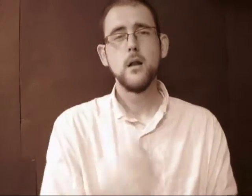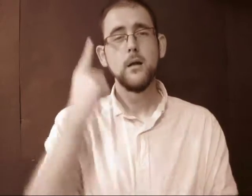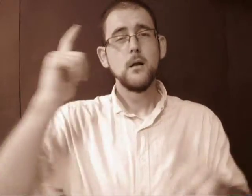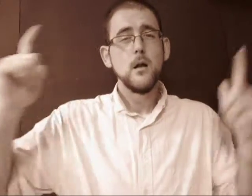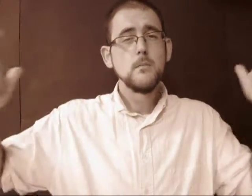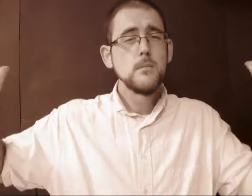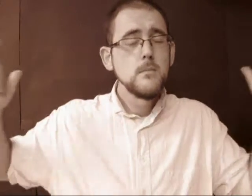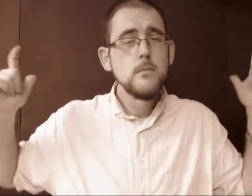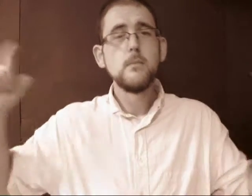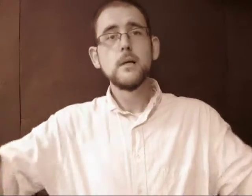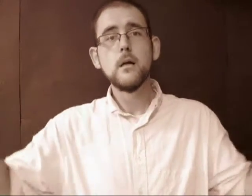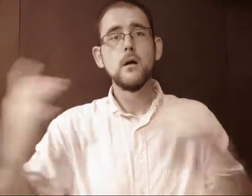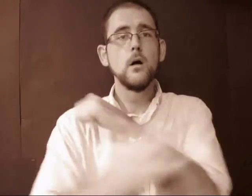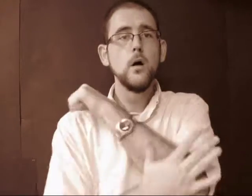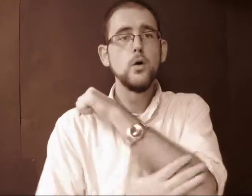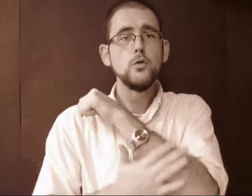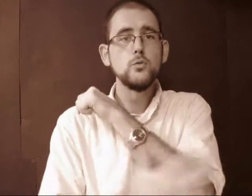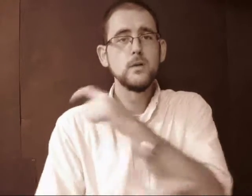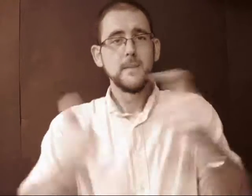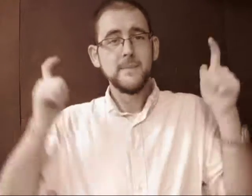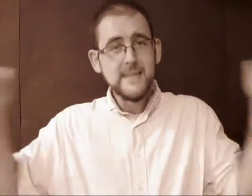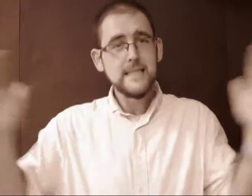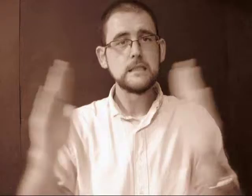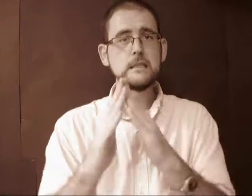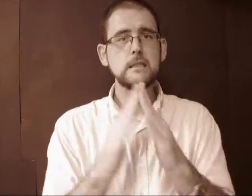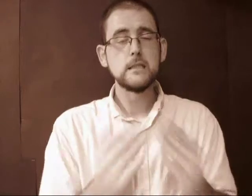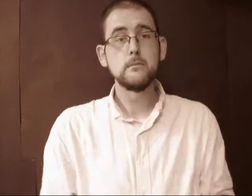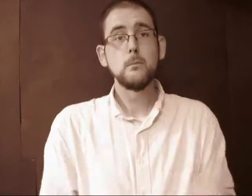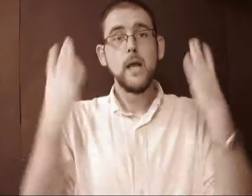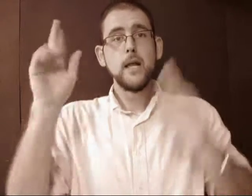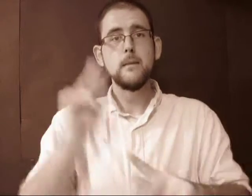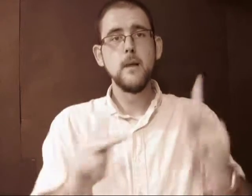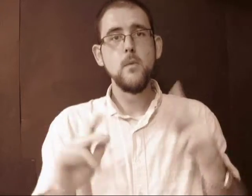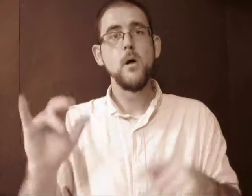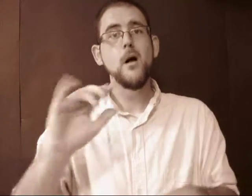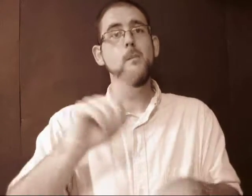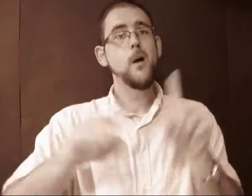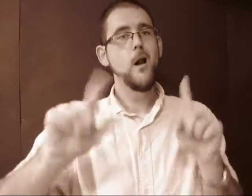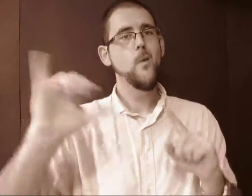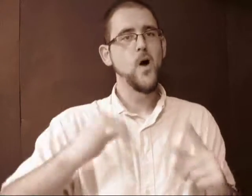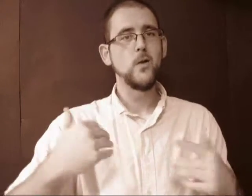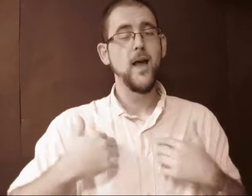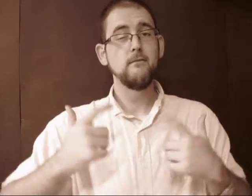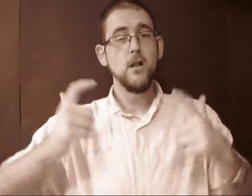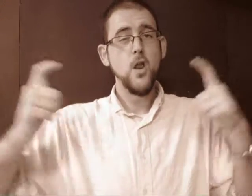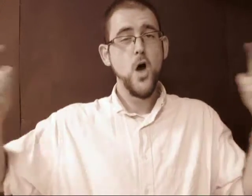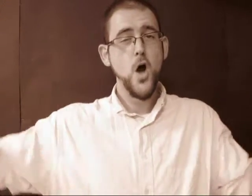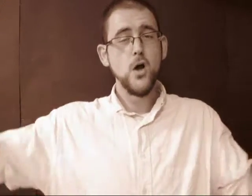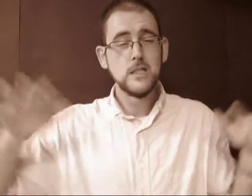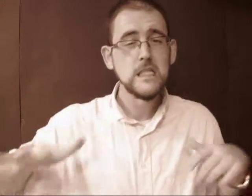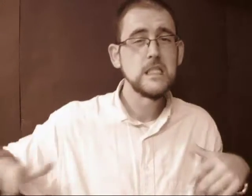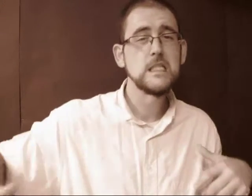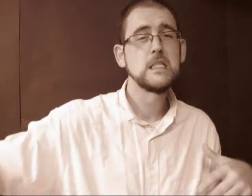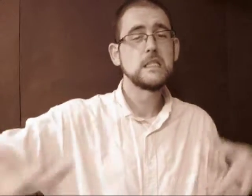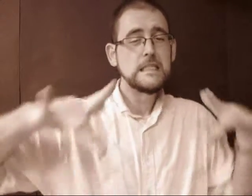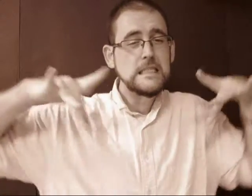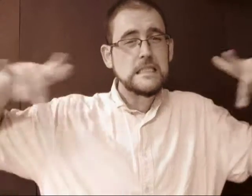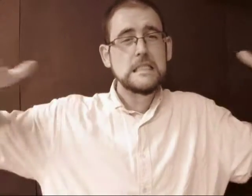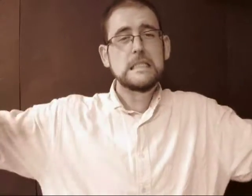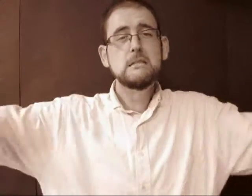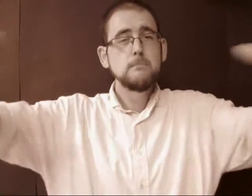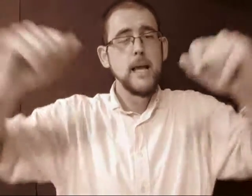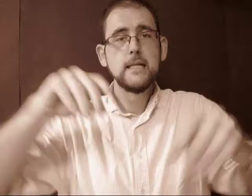It's a big country with big cities and many people, but also large empty spaces